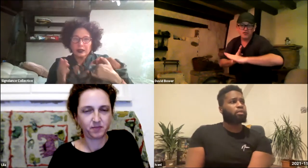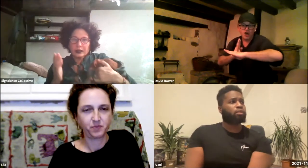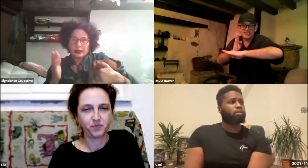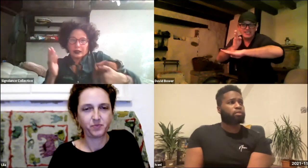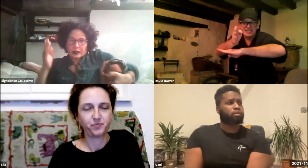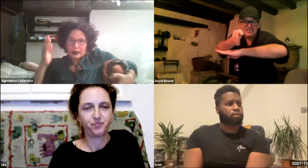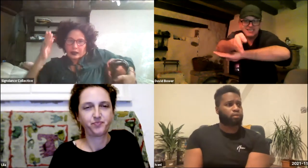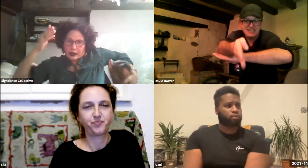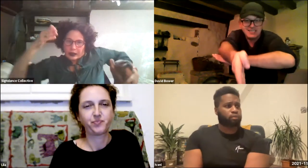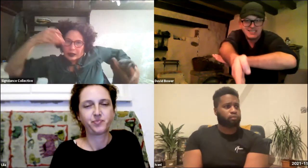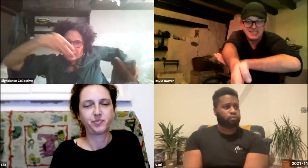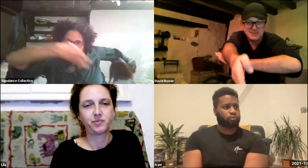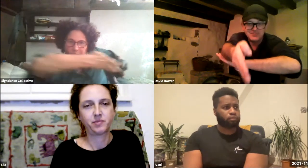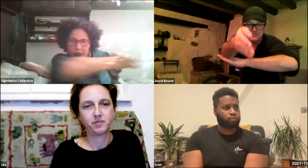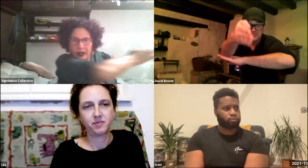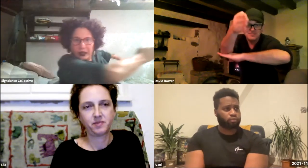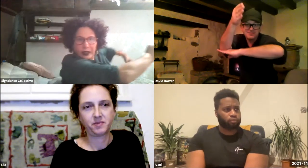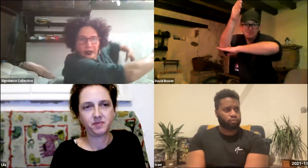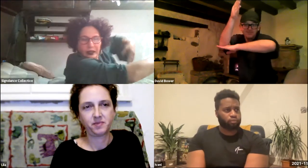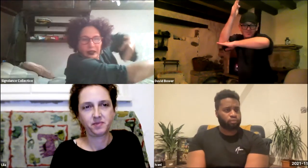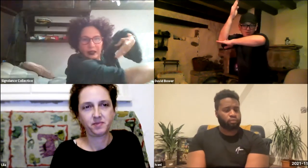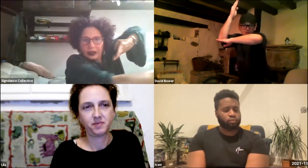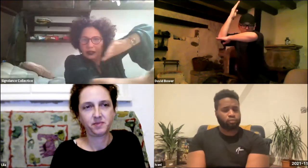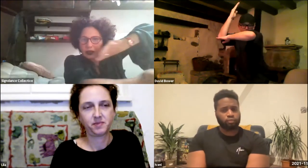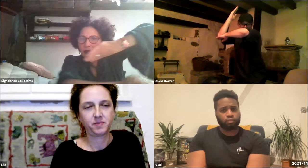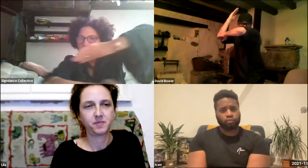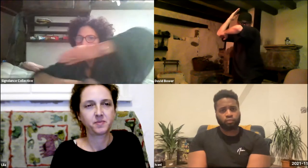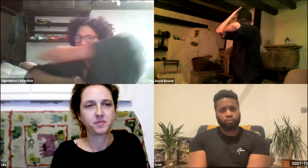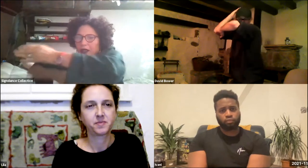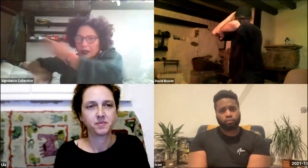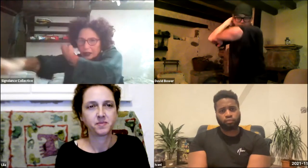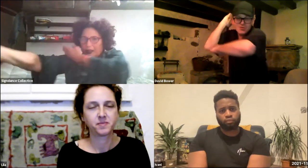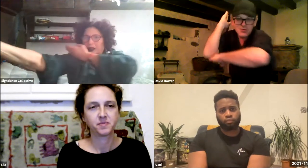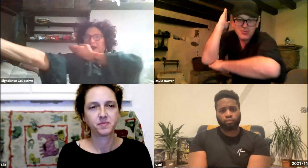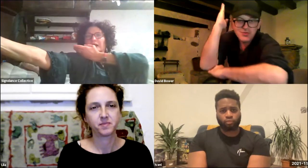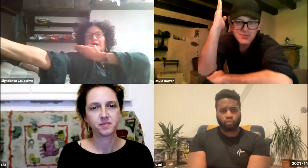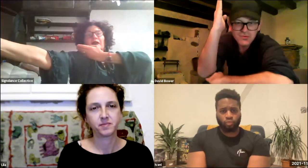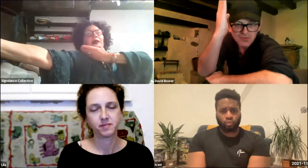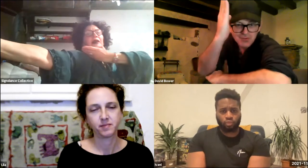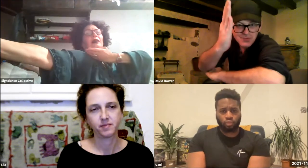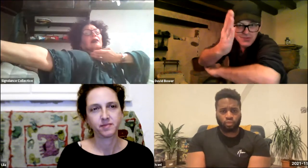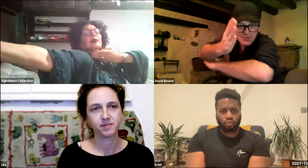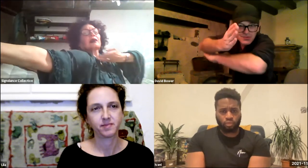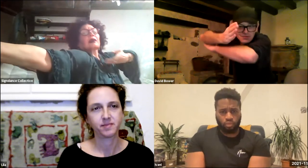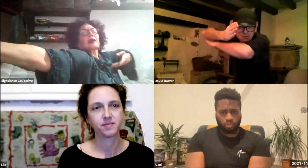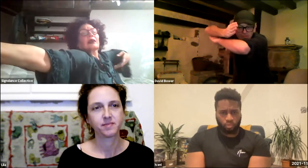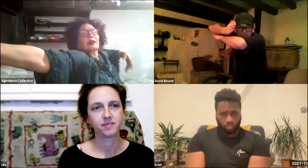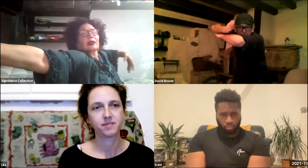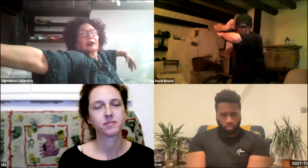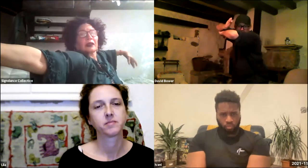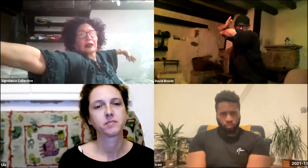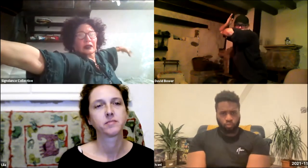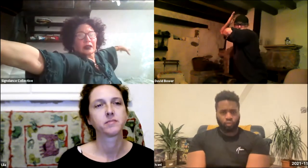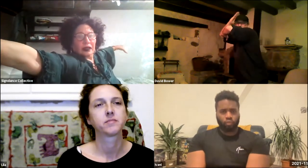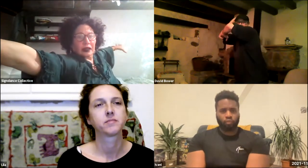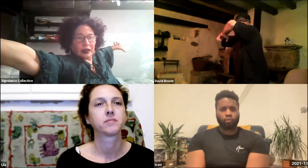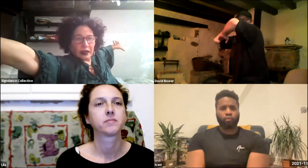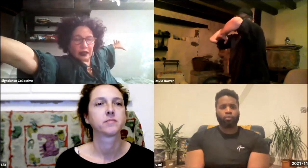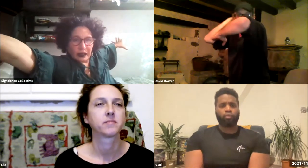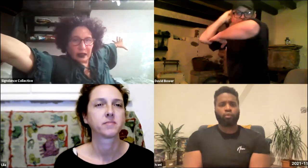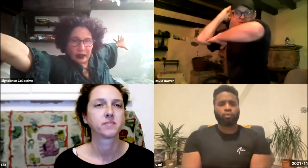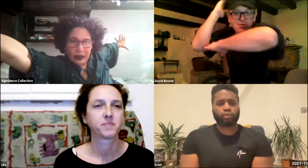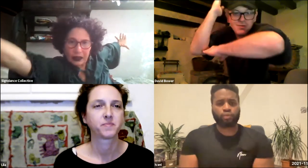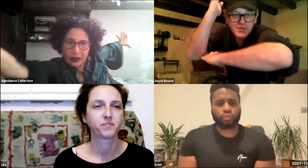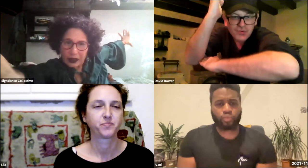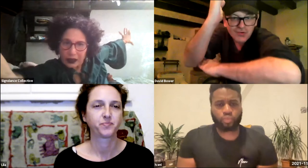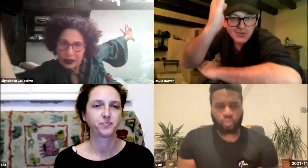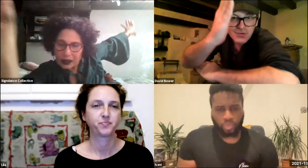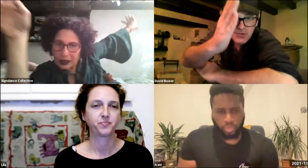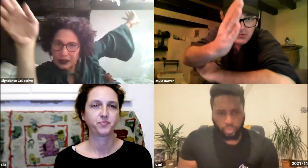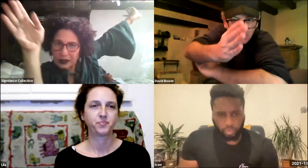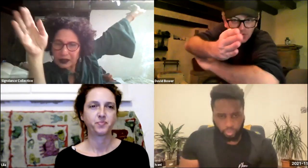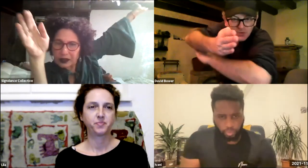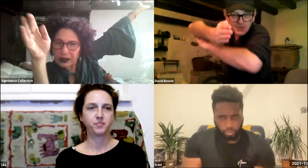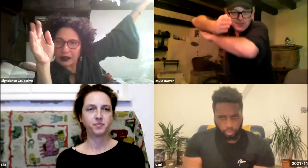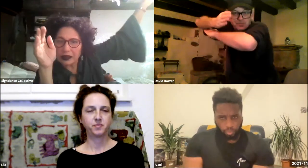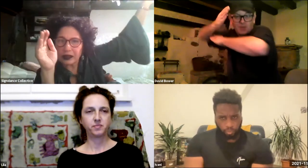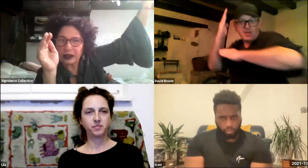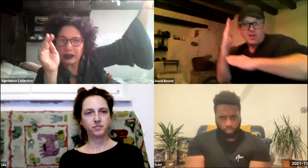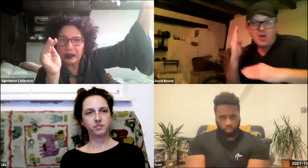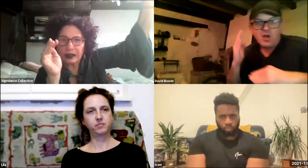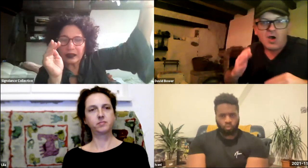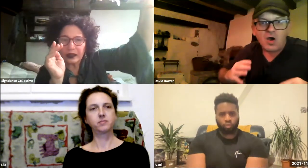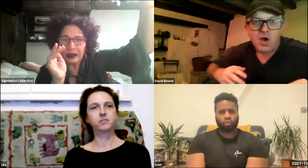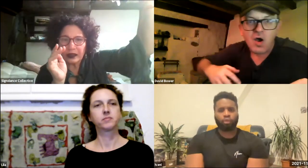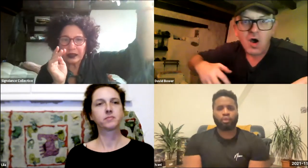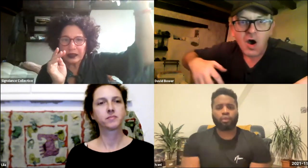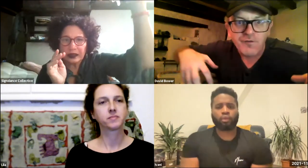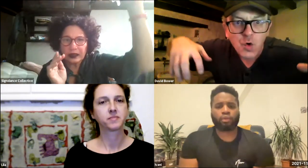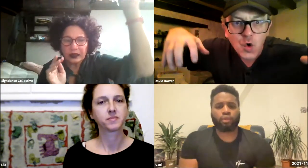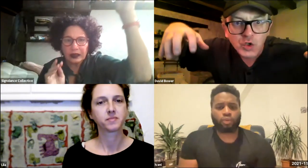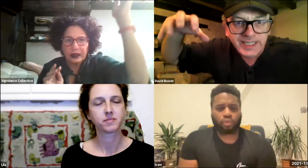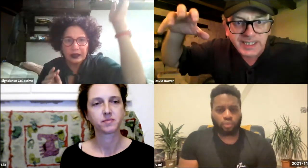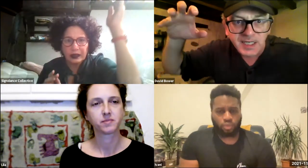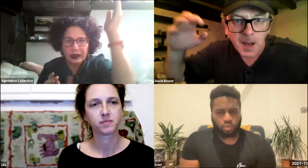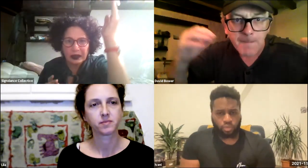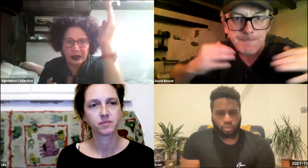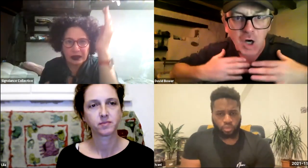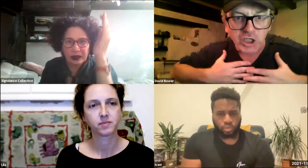snake might coexist with that aspect but